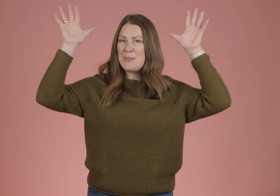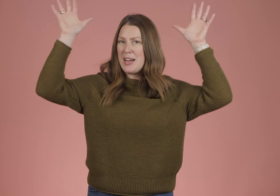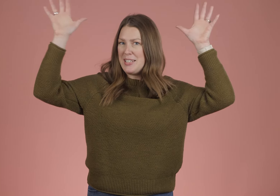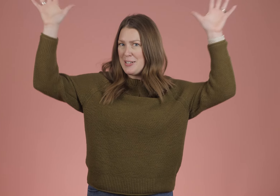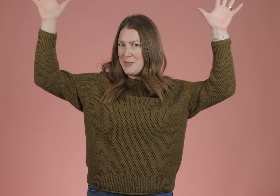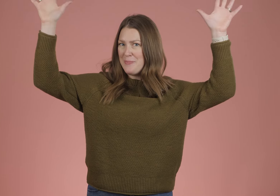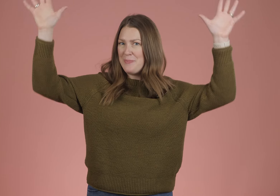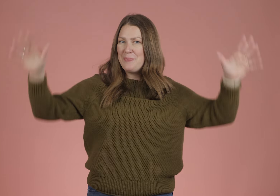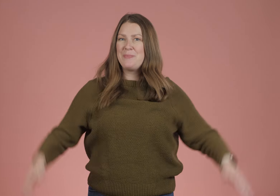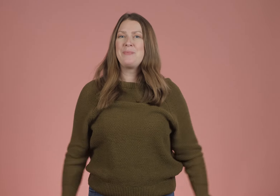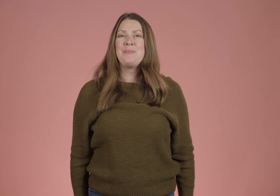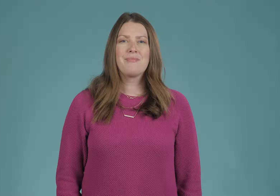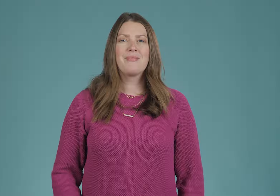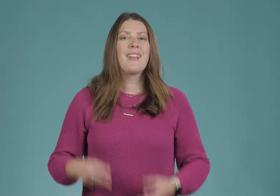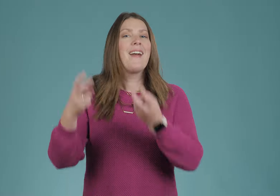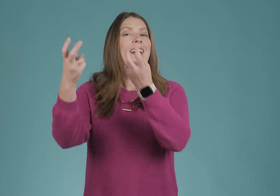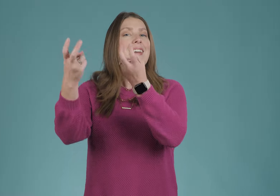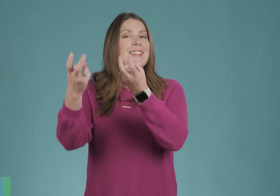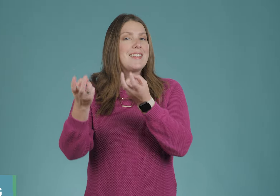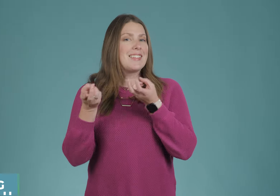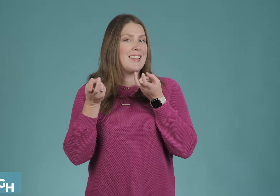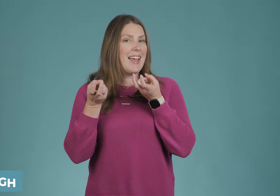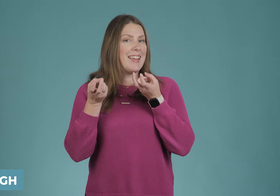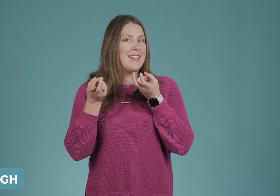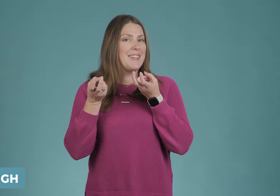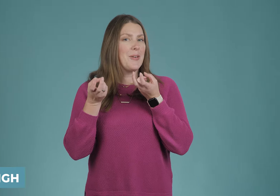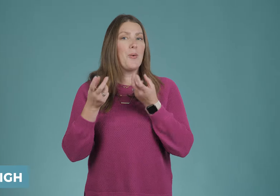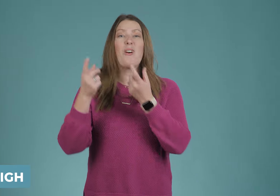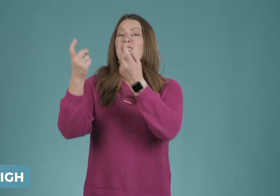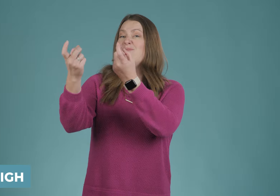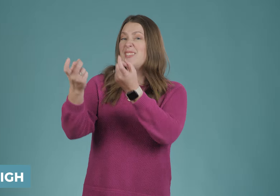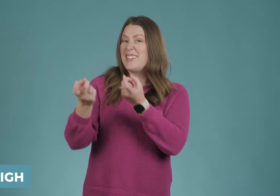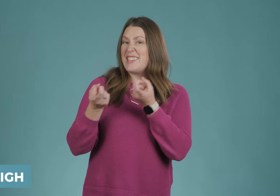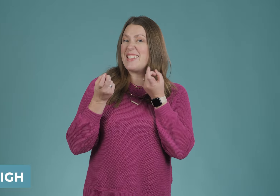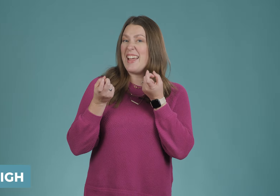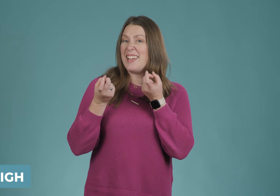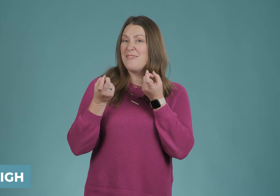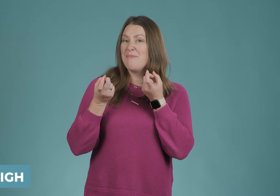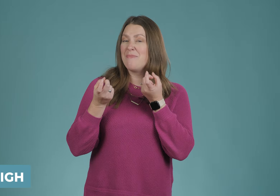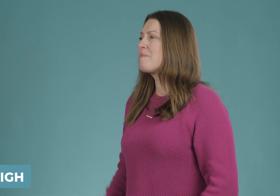Reindeer. Sleigh or Sleigh